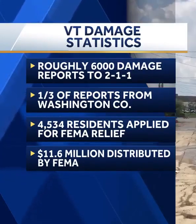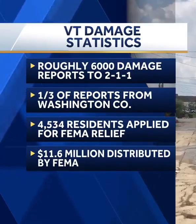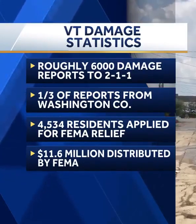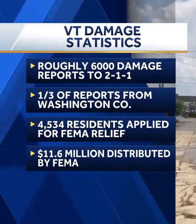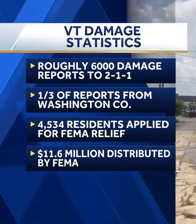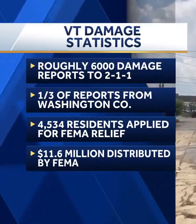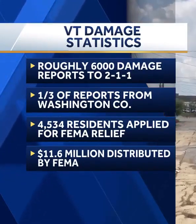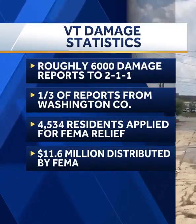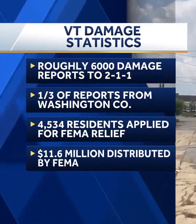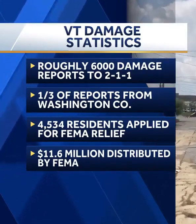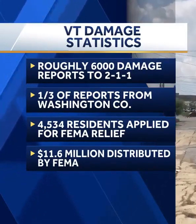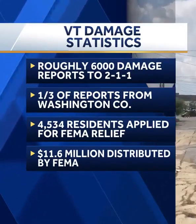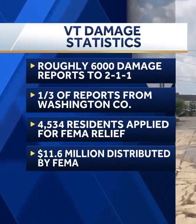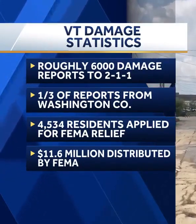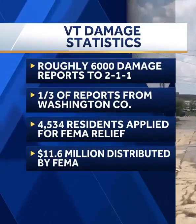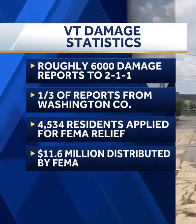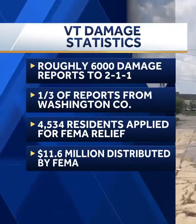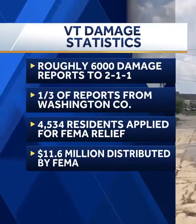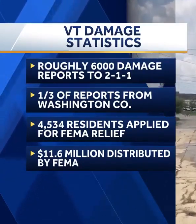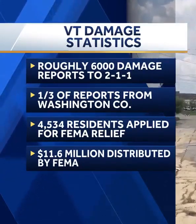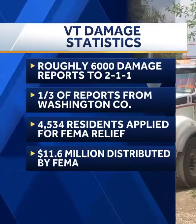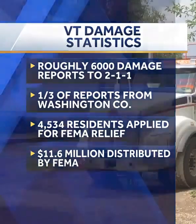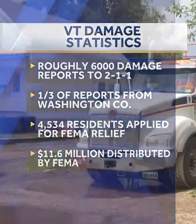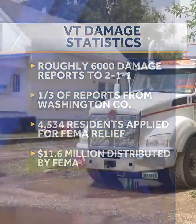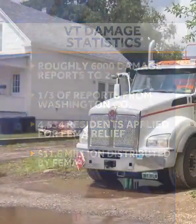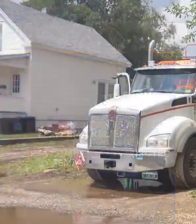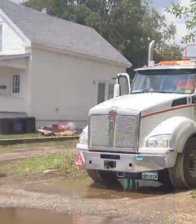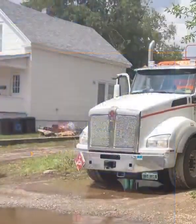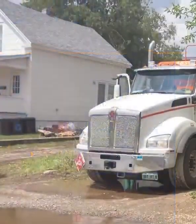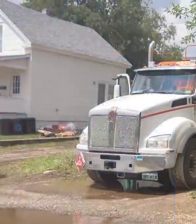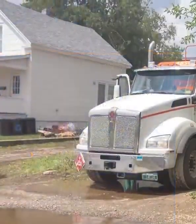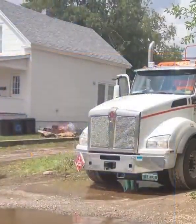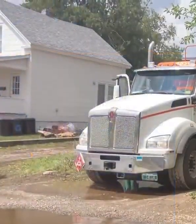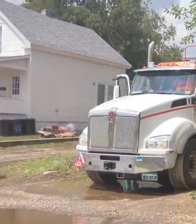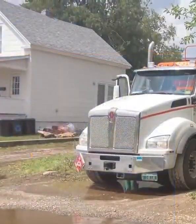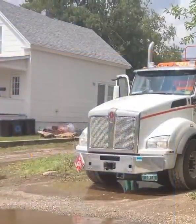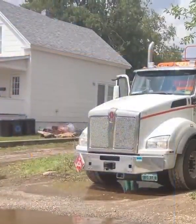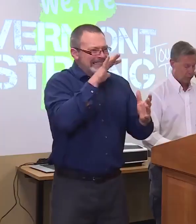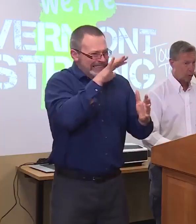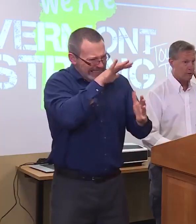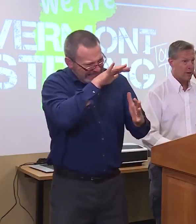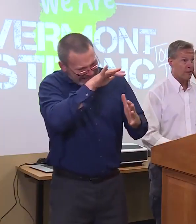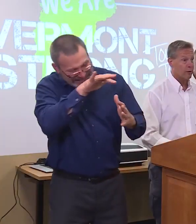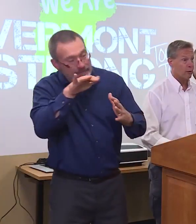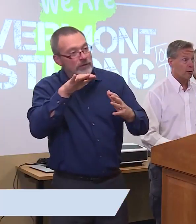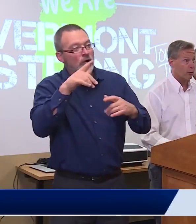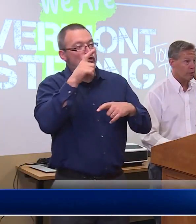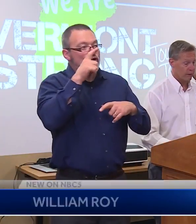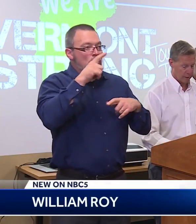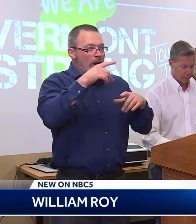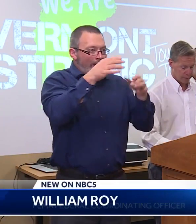30 EVACUATIONS.> 211 HAS RECEIVED ROUGHLY 6000 REPORTS OF DAMAGES WITH A THIRD COMING FROM WASHINGTON COUNTY.